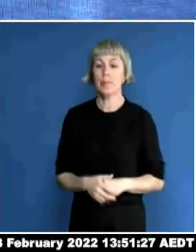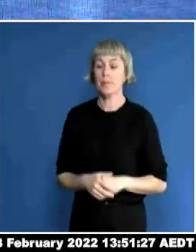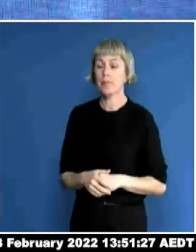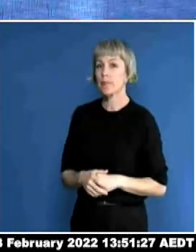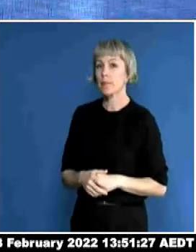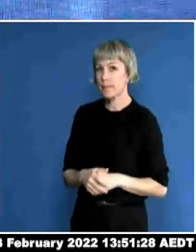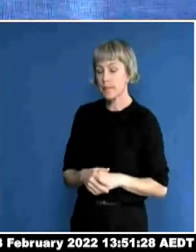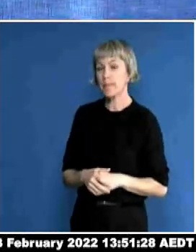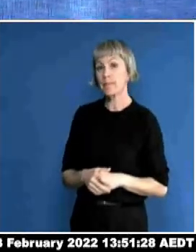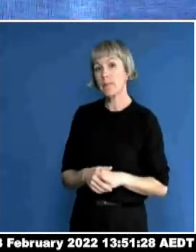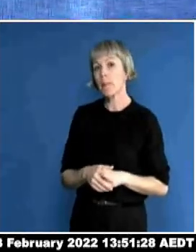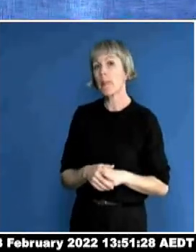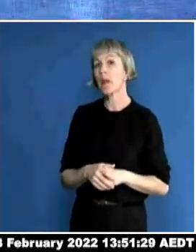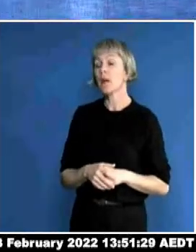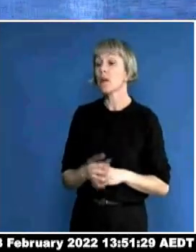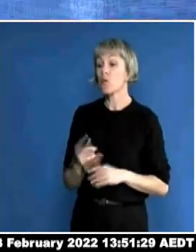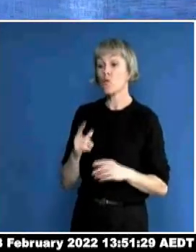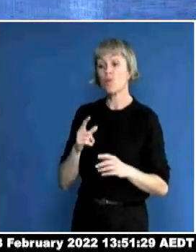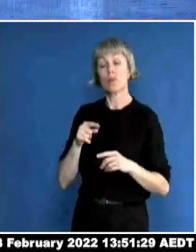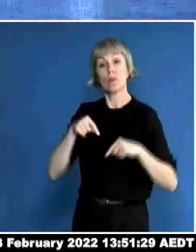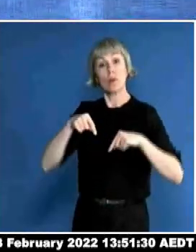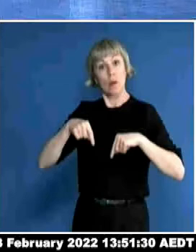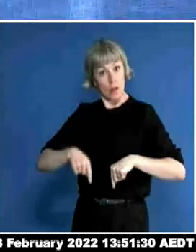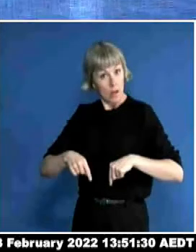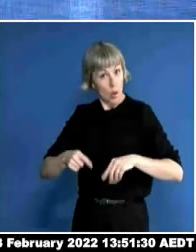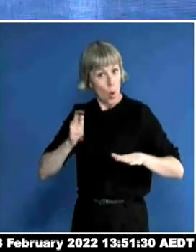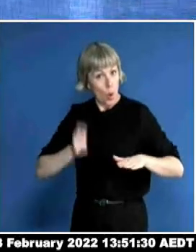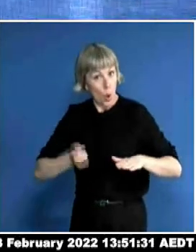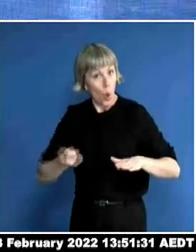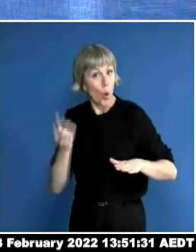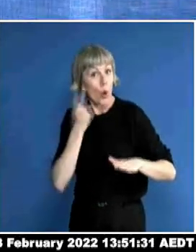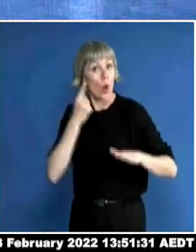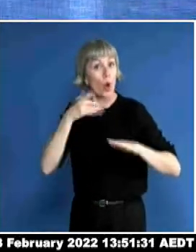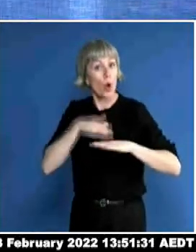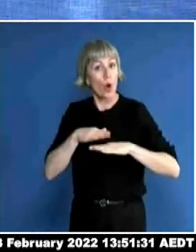Your benchmark hours as a DES participant was 15 hours a week.